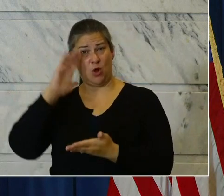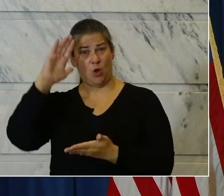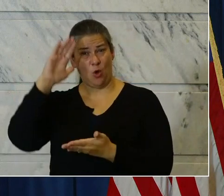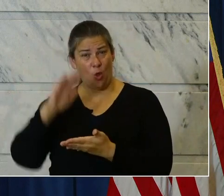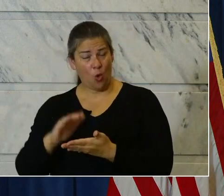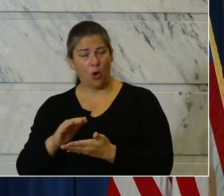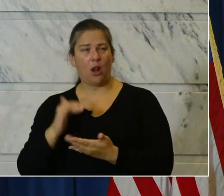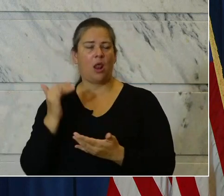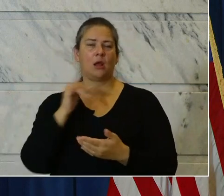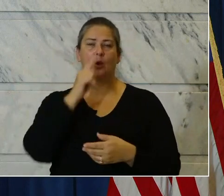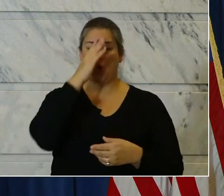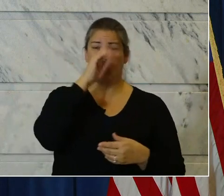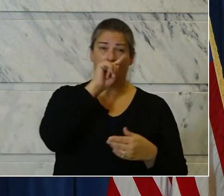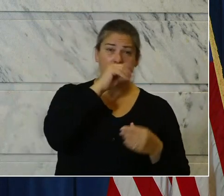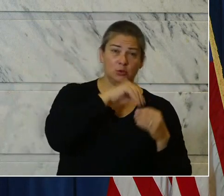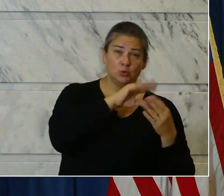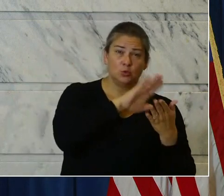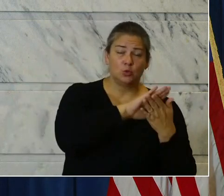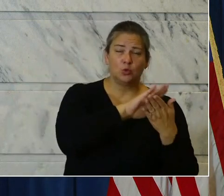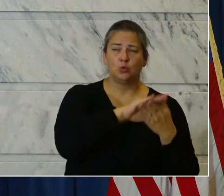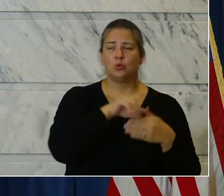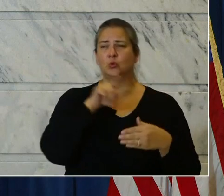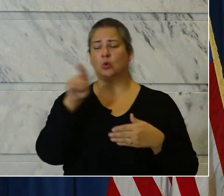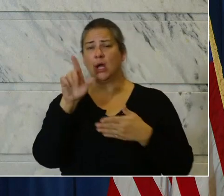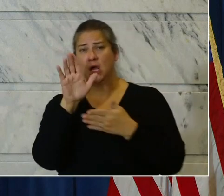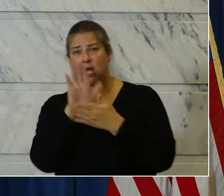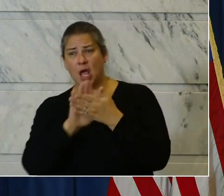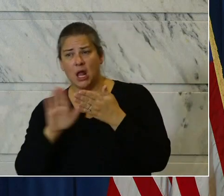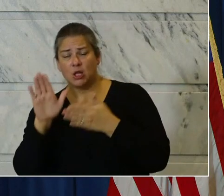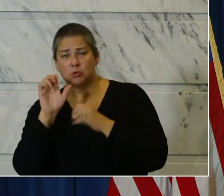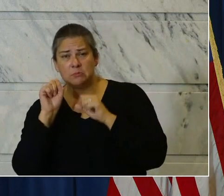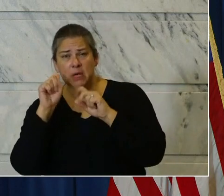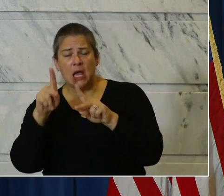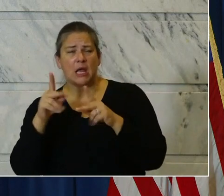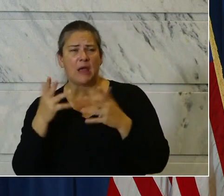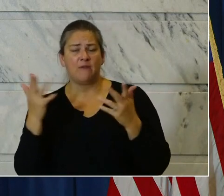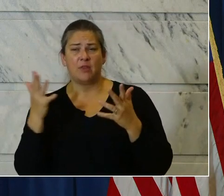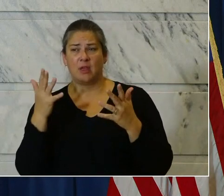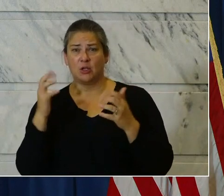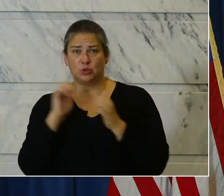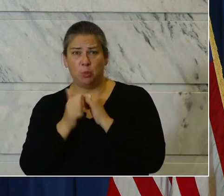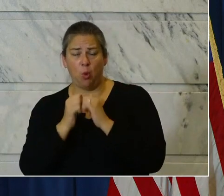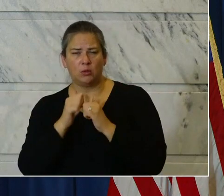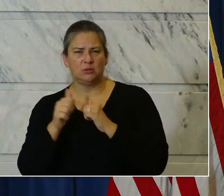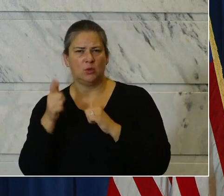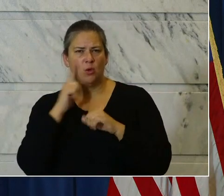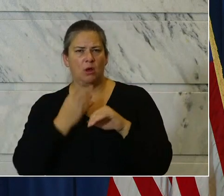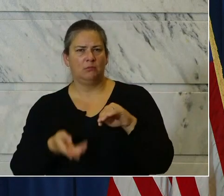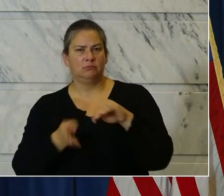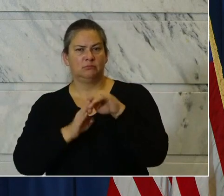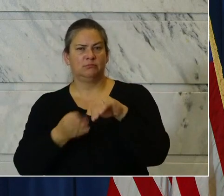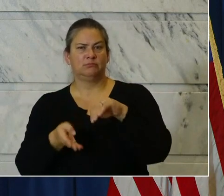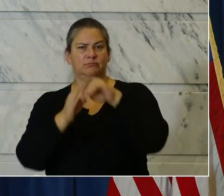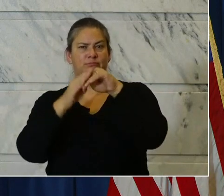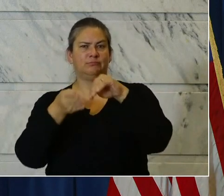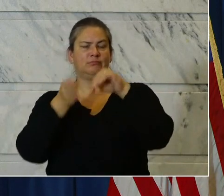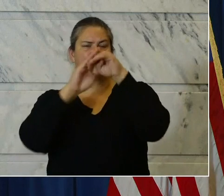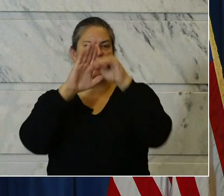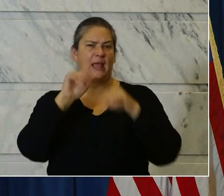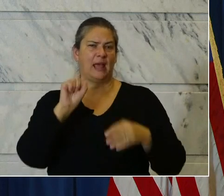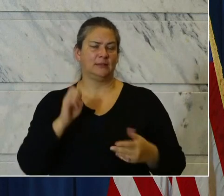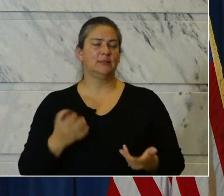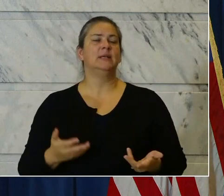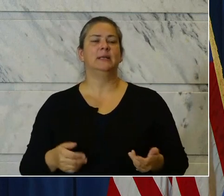THE WAY WITH KIDS IN SCHOOL